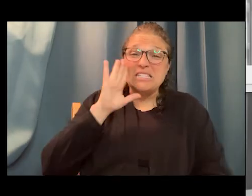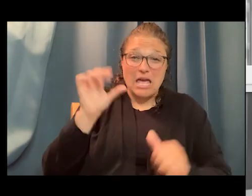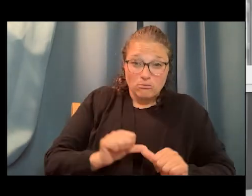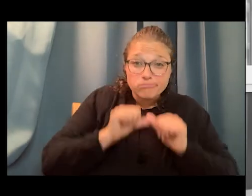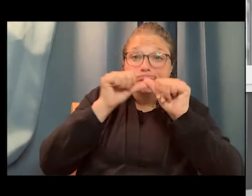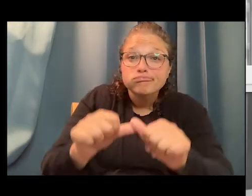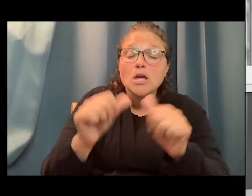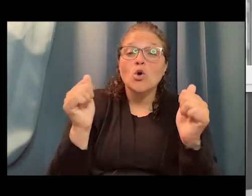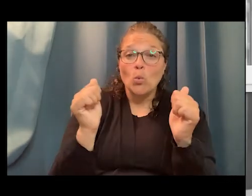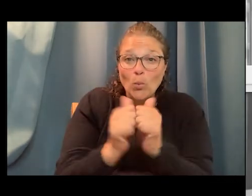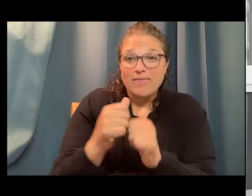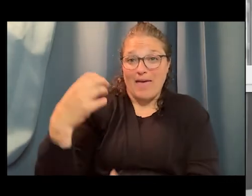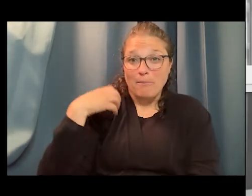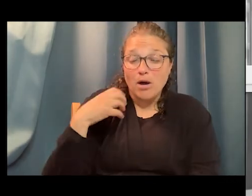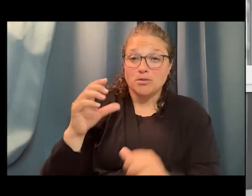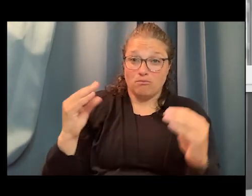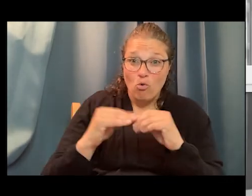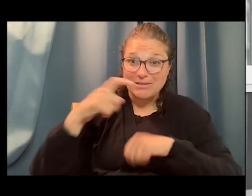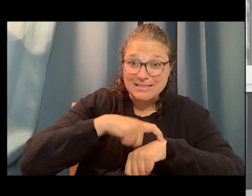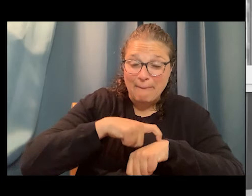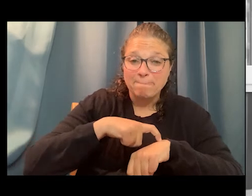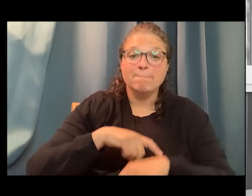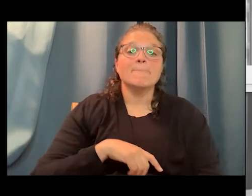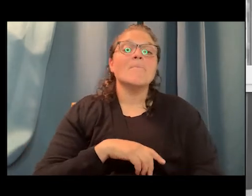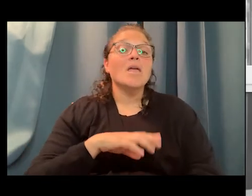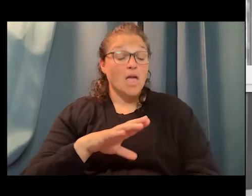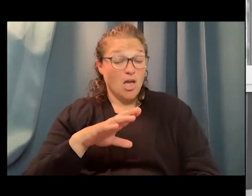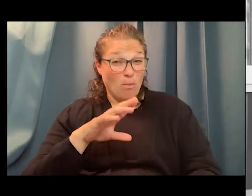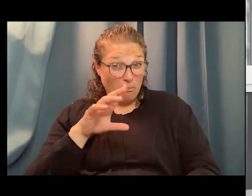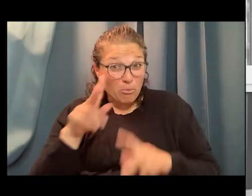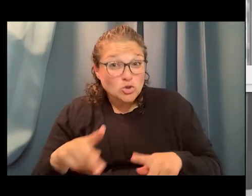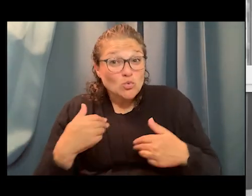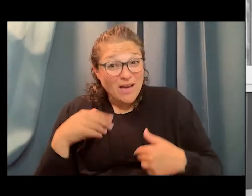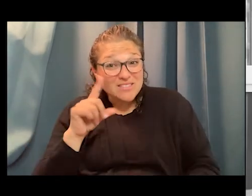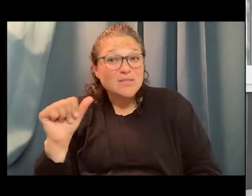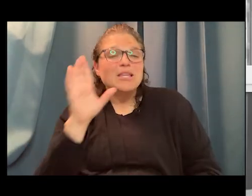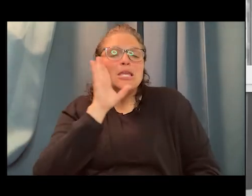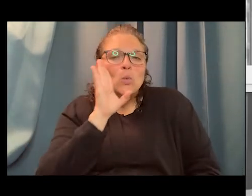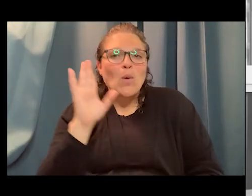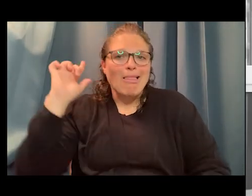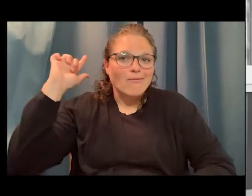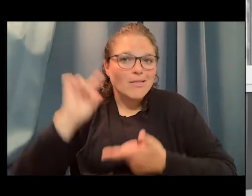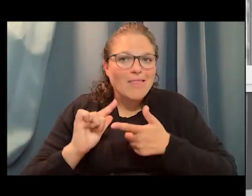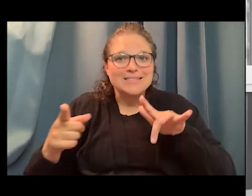The same study found that workers with disabilities had fewer unscheduled absences than those without disabilities.